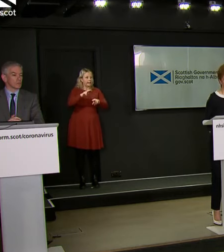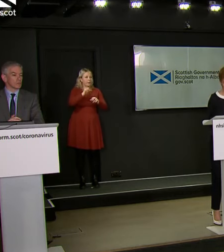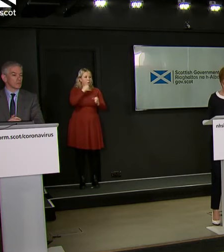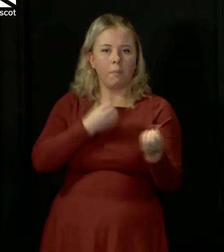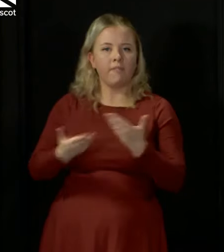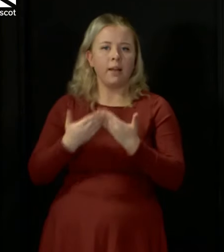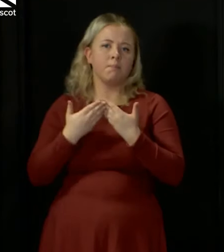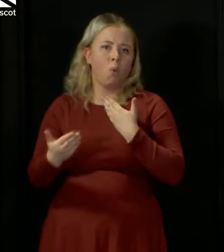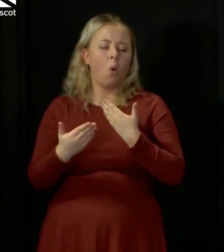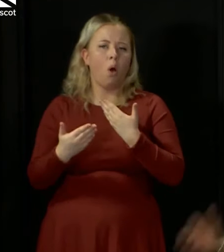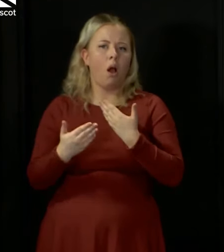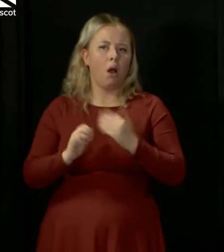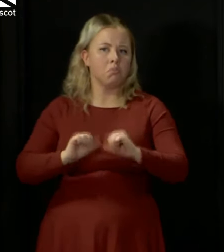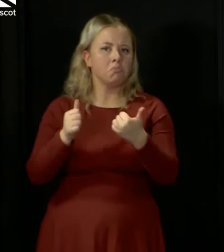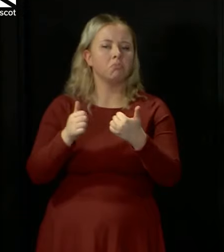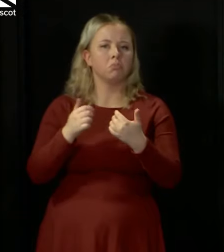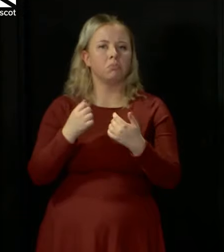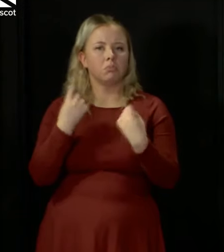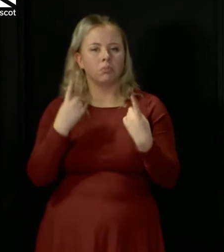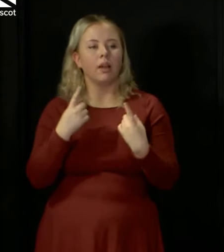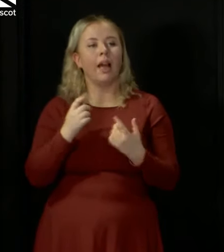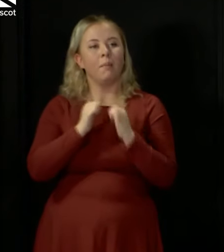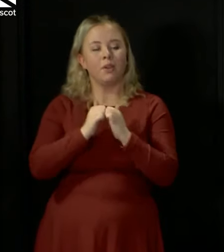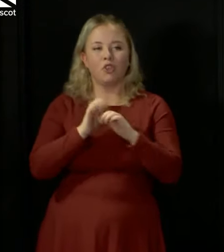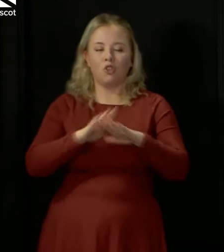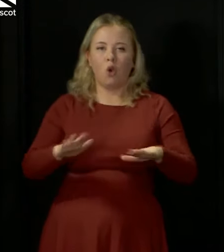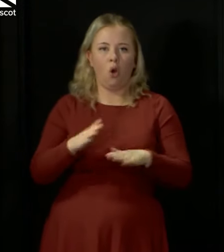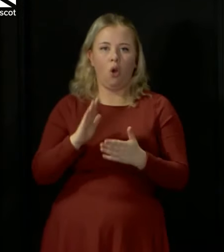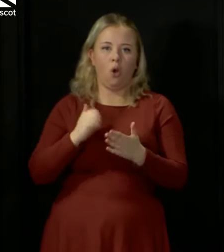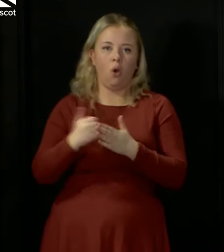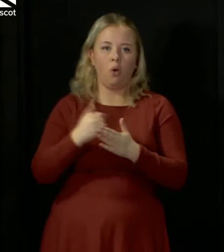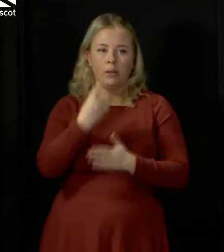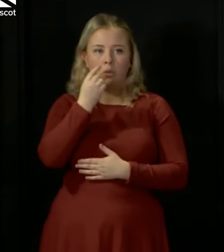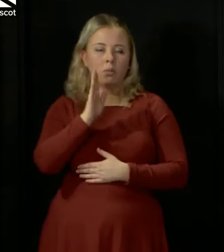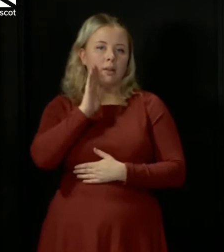I appreciate it is not always possible to hear my previous answers when you are trying